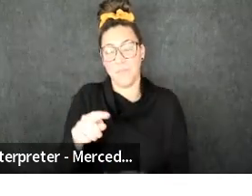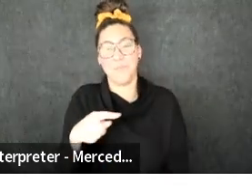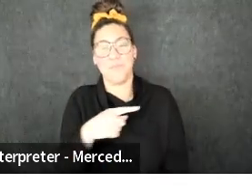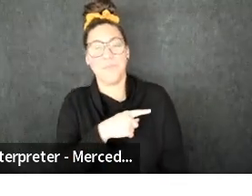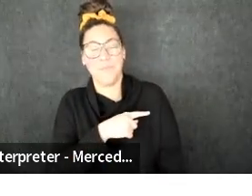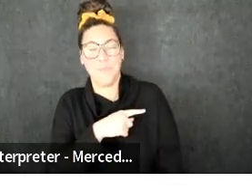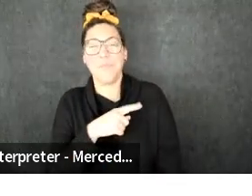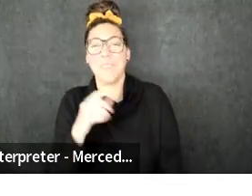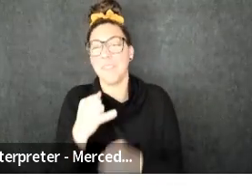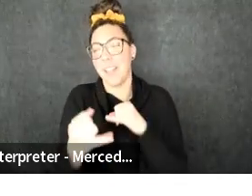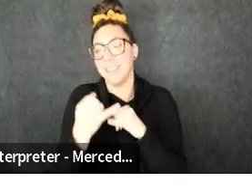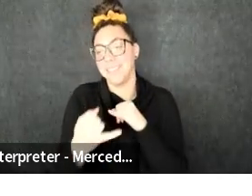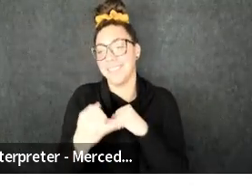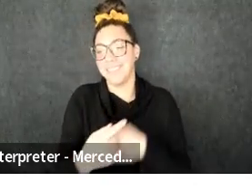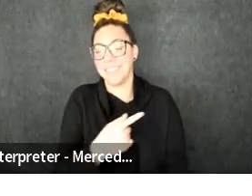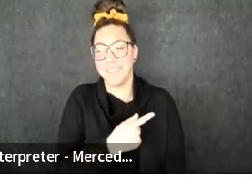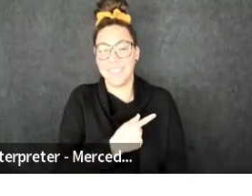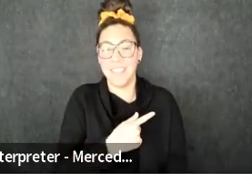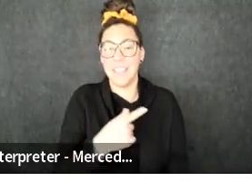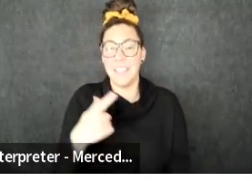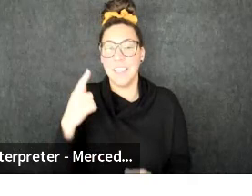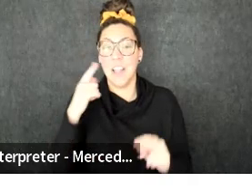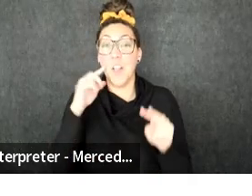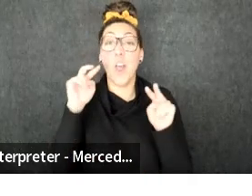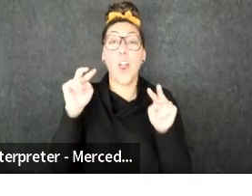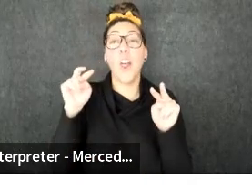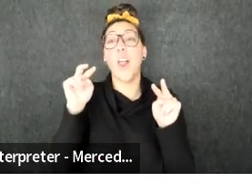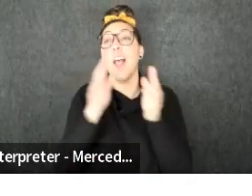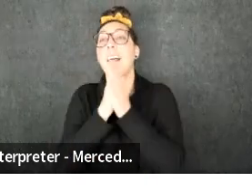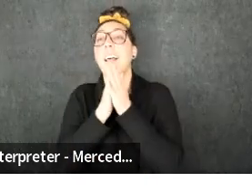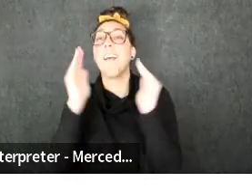So lastly, looking forward with hope, I put this meme in